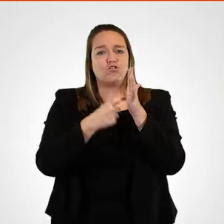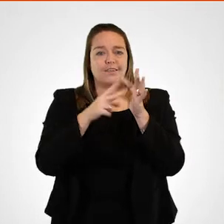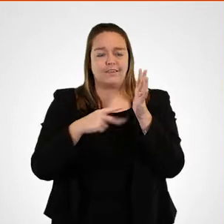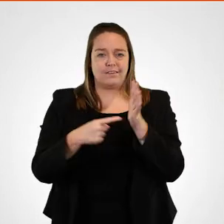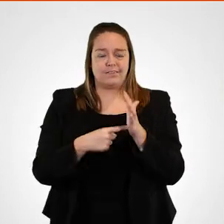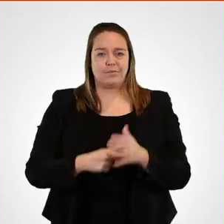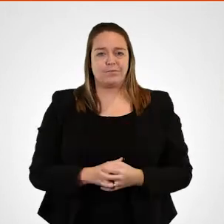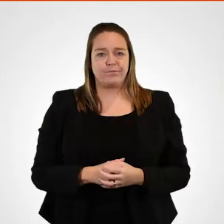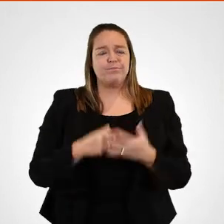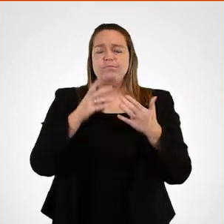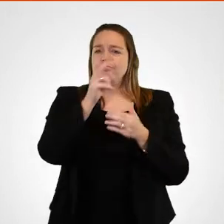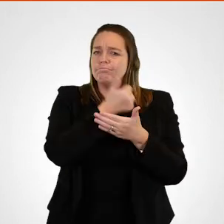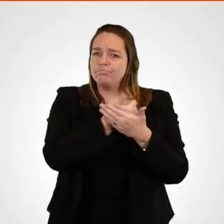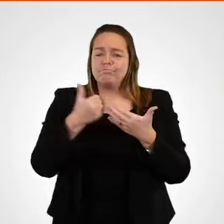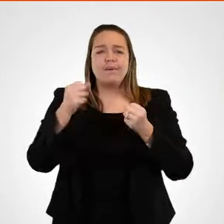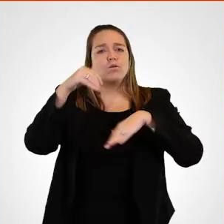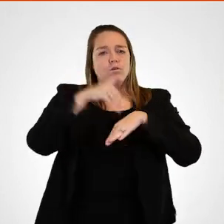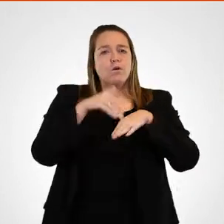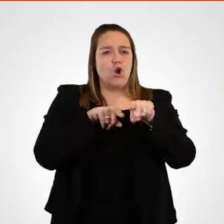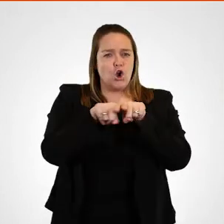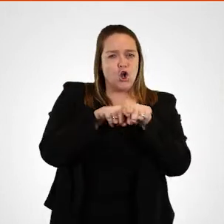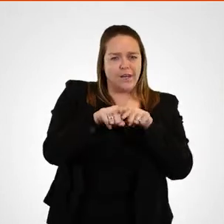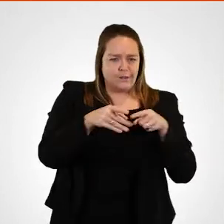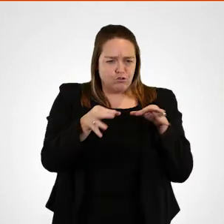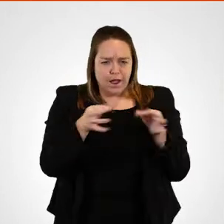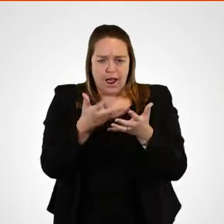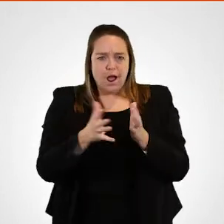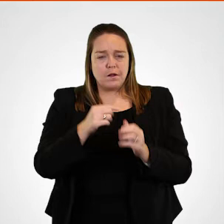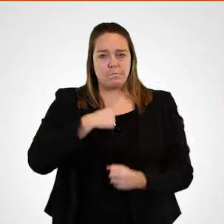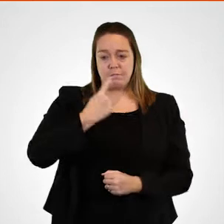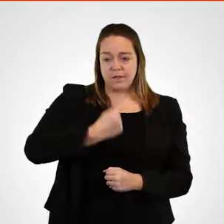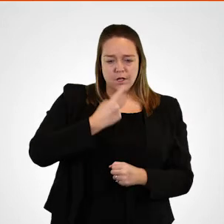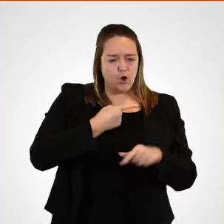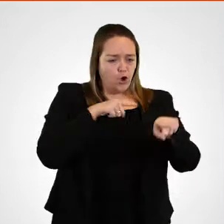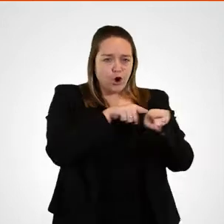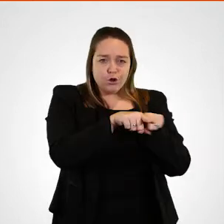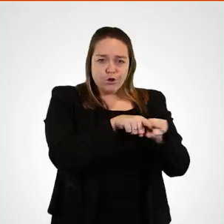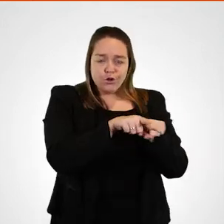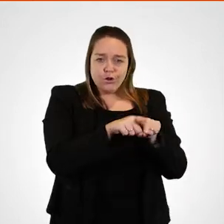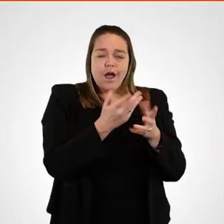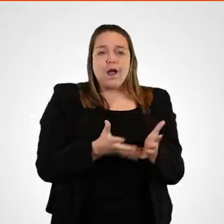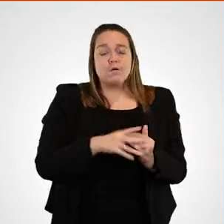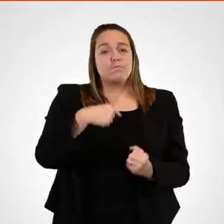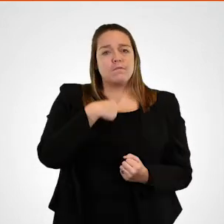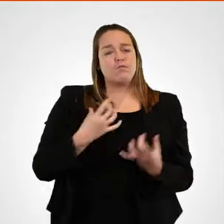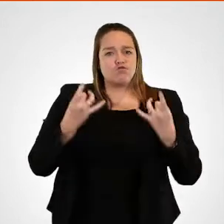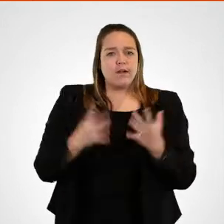we frequently have problems with learning strategies. How do we learn independently? How do we get ourselves ready to learn?